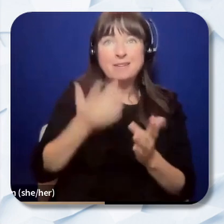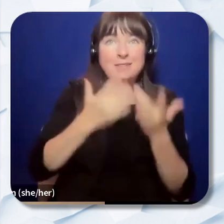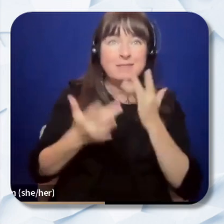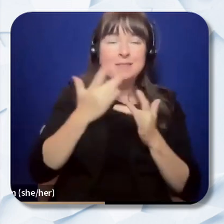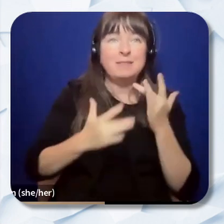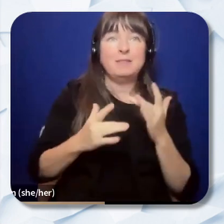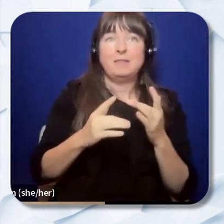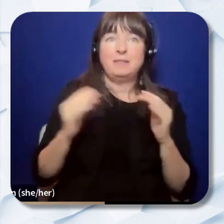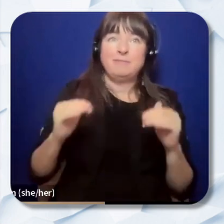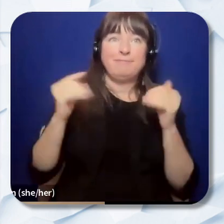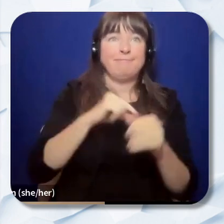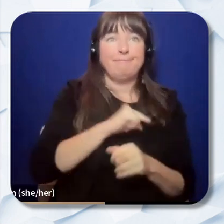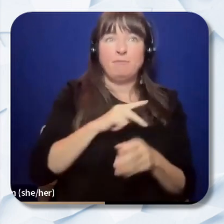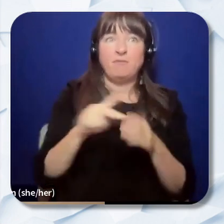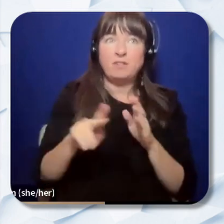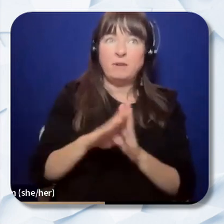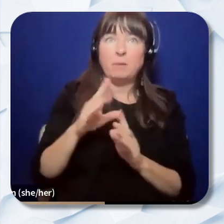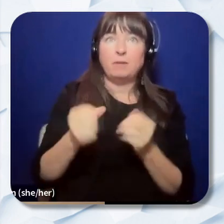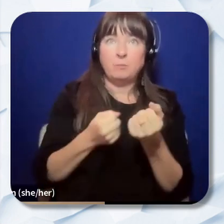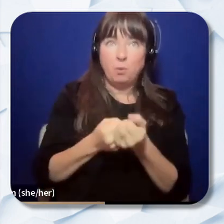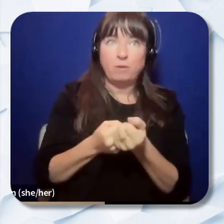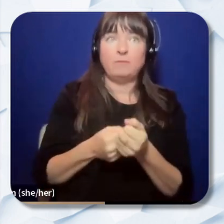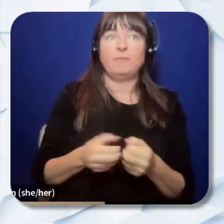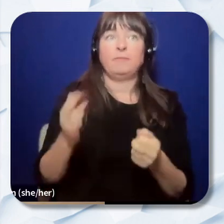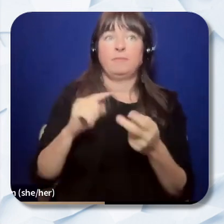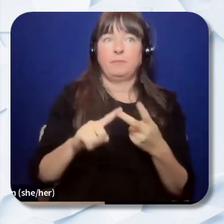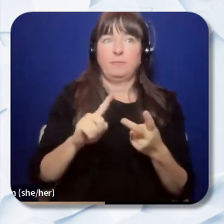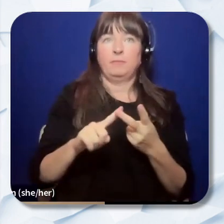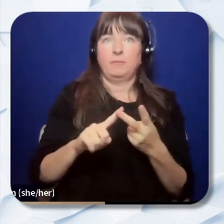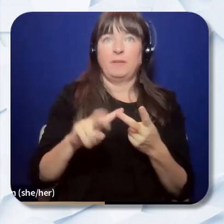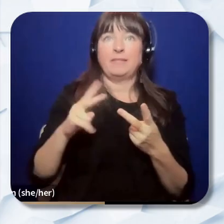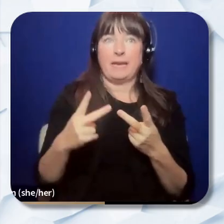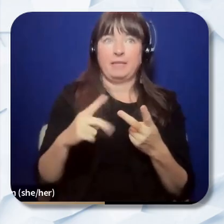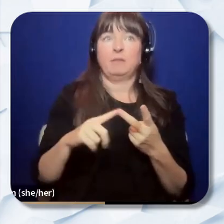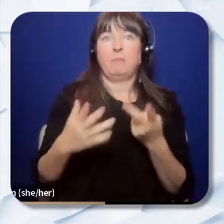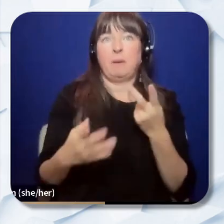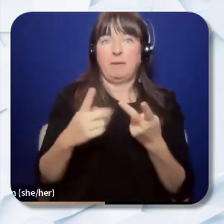quality professional development and support. A second underlying condition might be environments